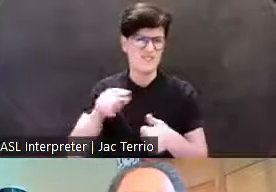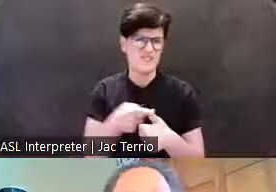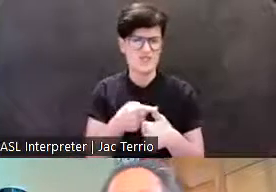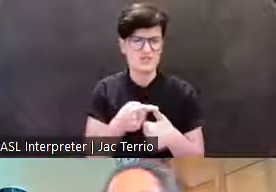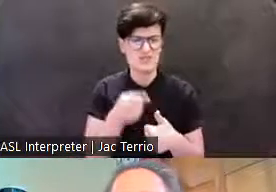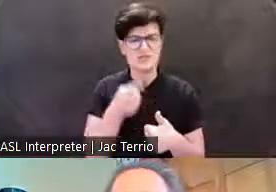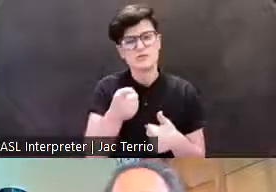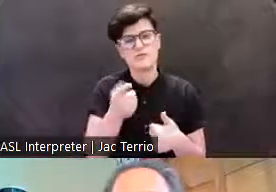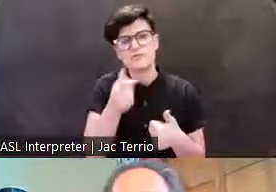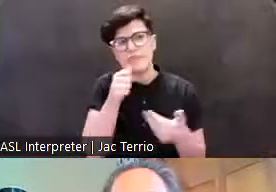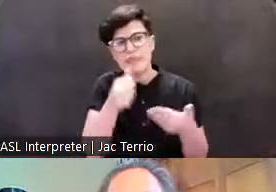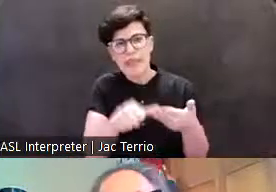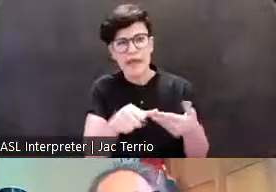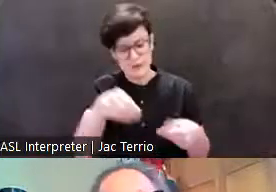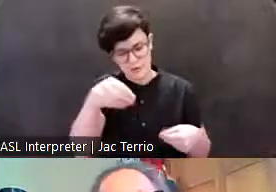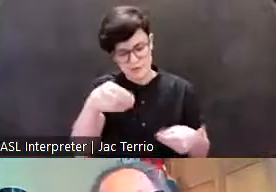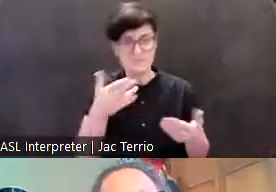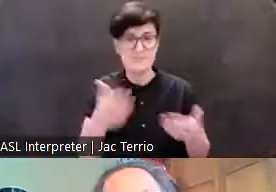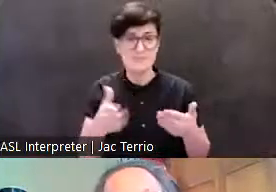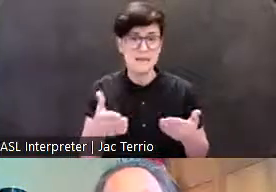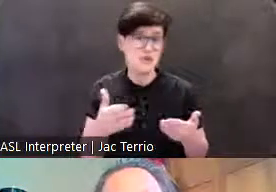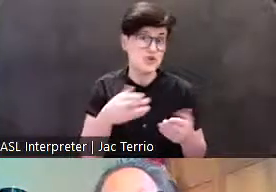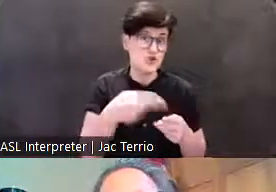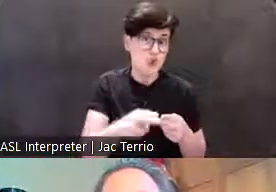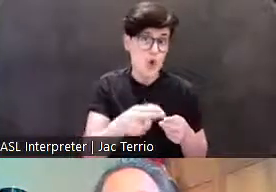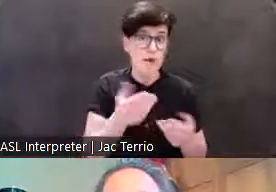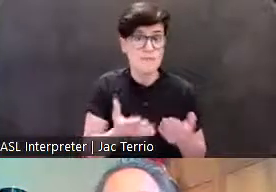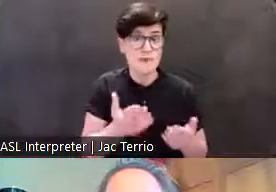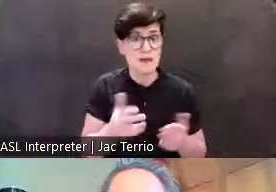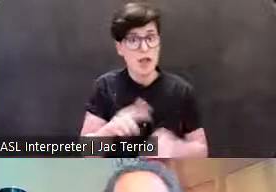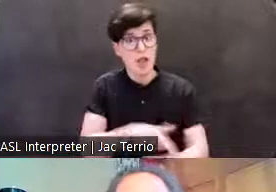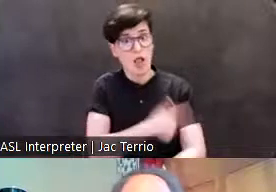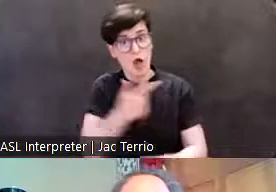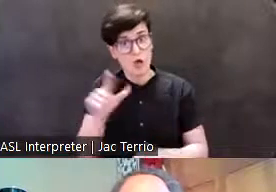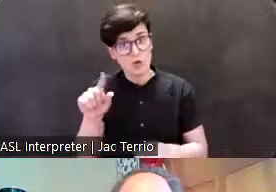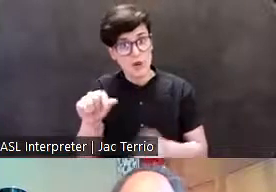It could be short or it could be 20 pages long depending on the law firm that writes it.